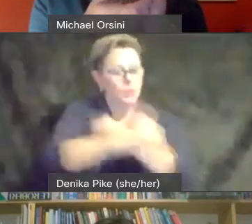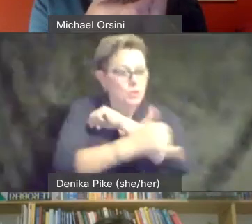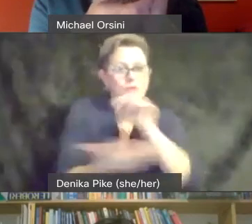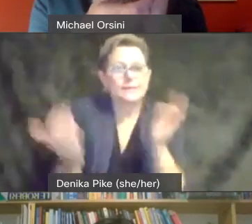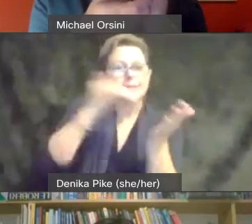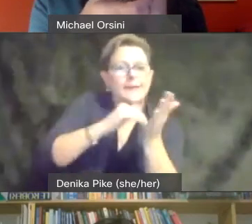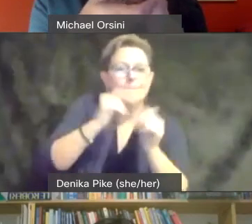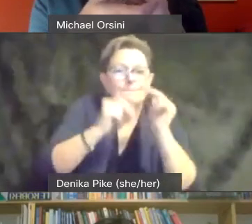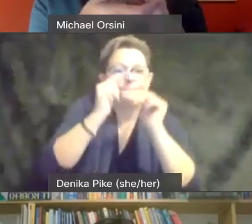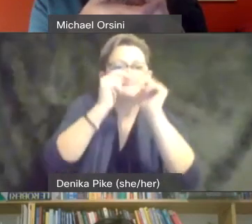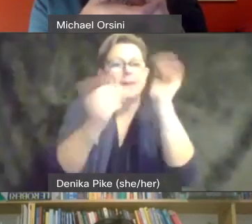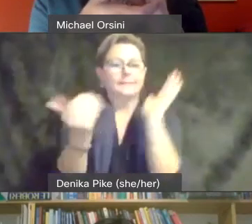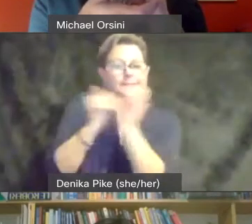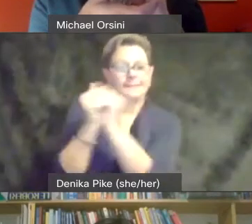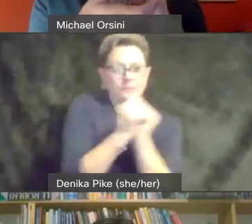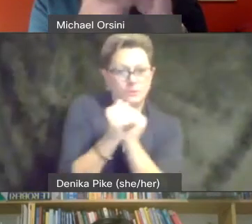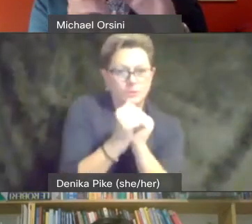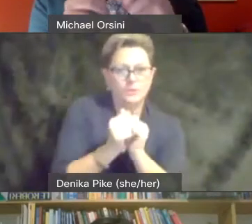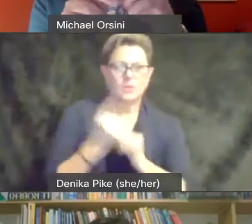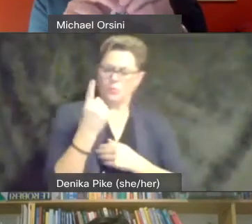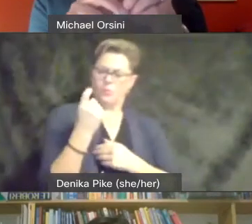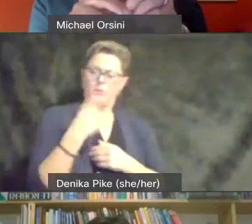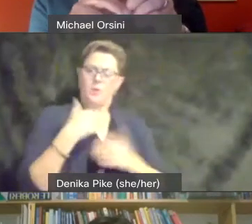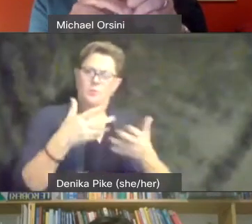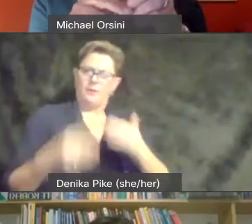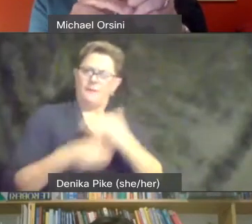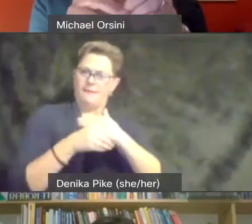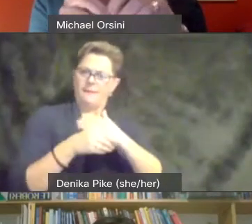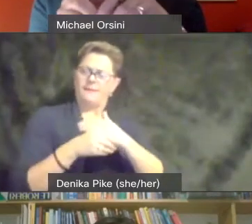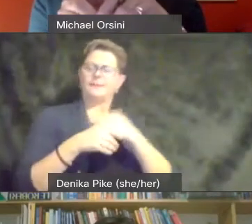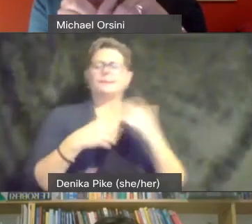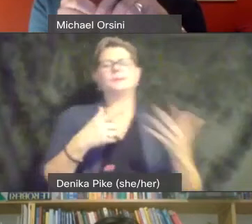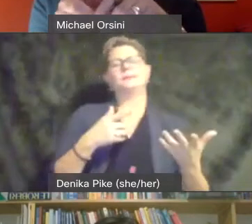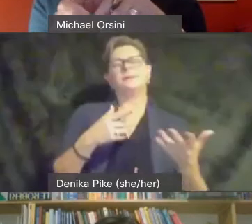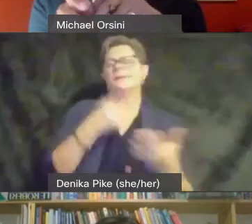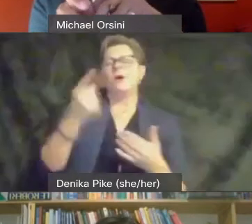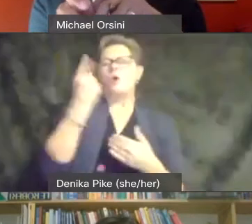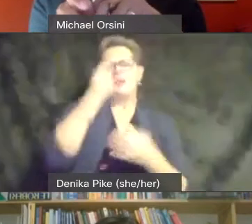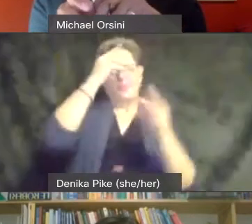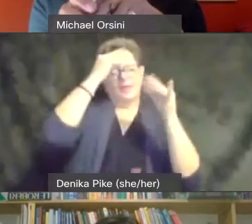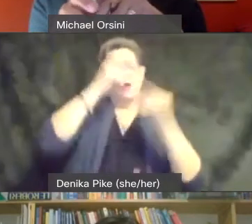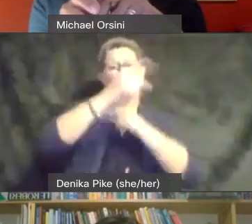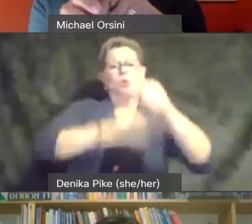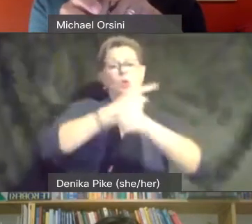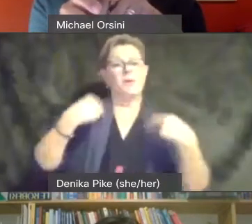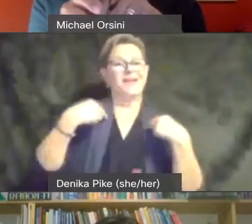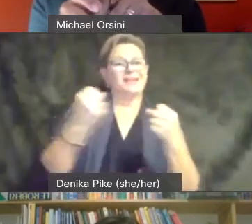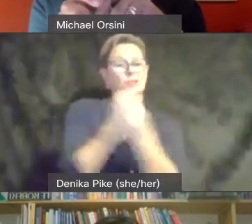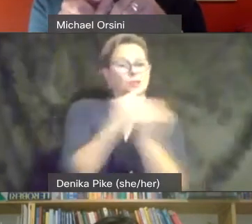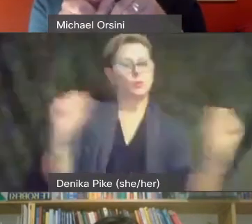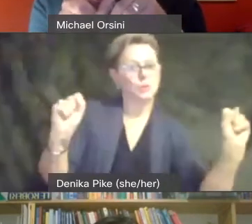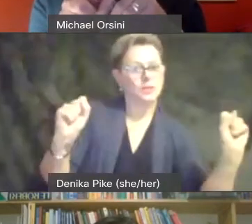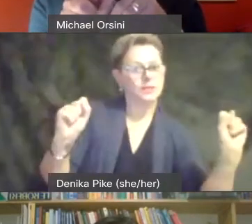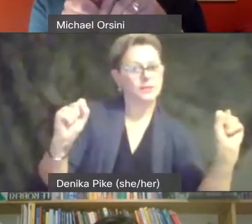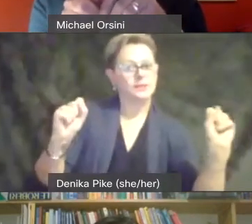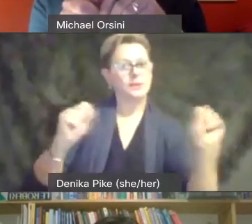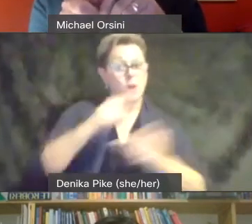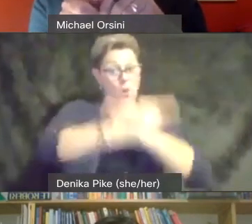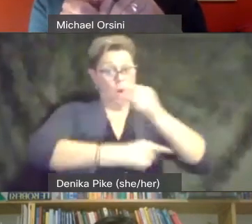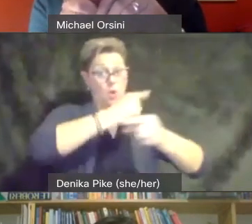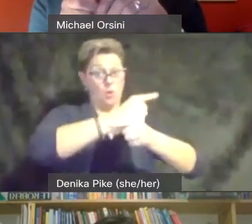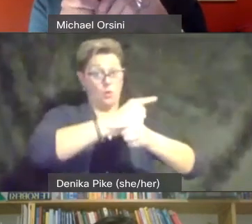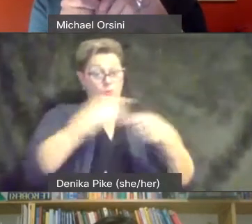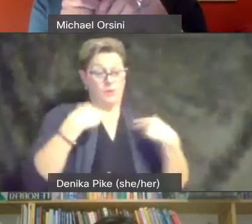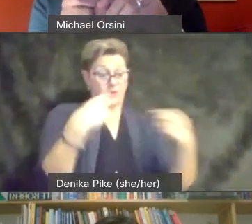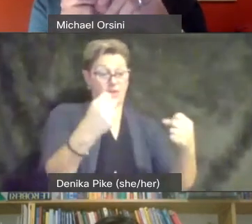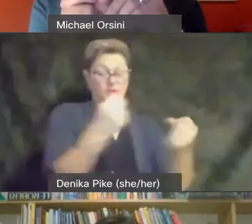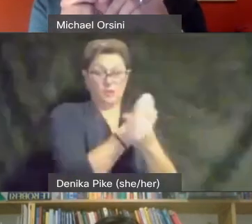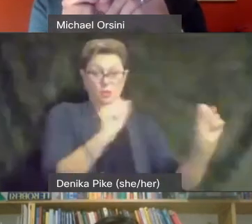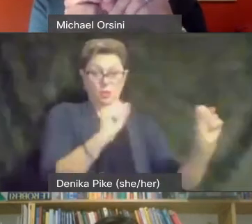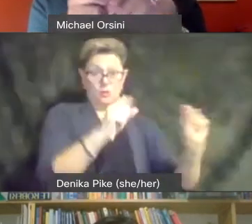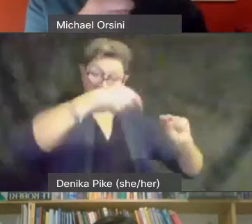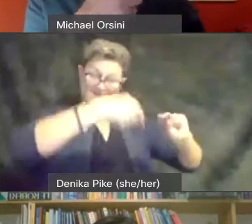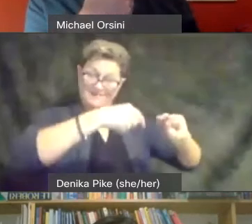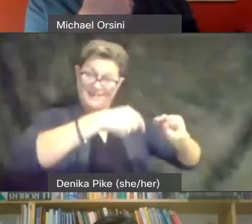I want to say 1 thing about the ornaments together does come back to this idea of global health security and collective security security originally was rooted in these ideas of human rights,